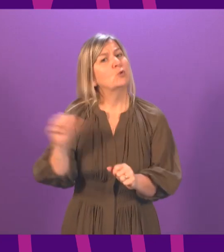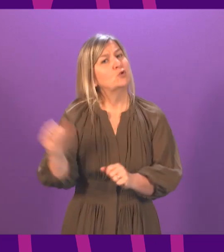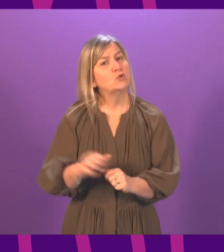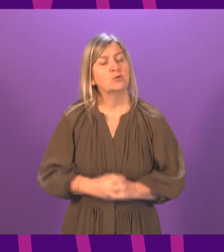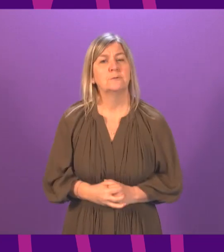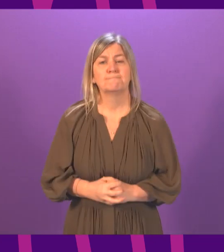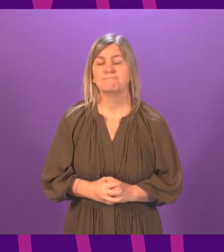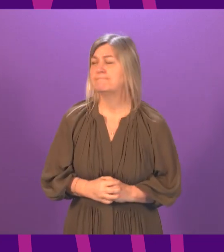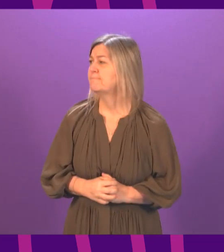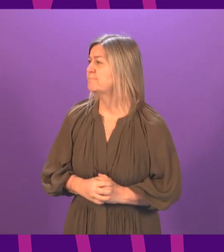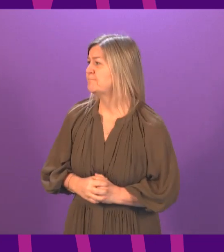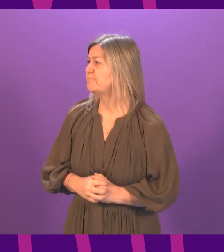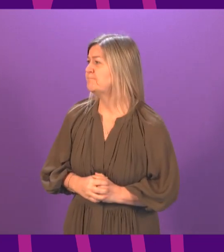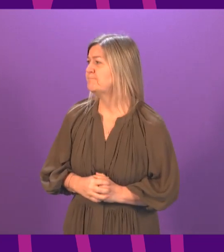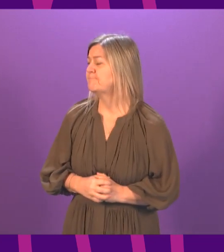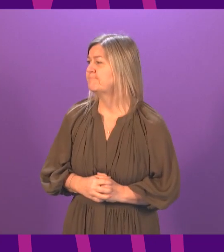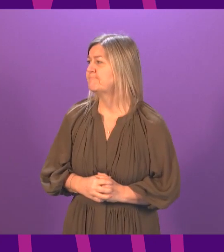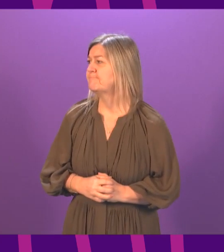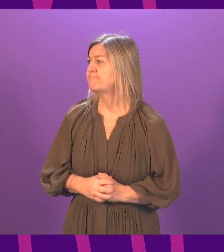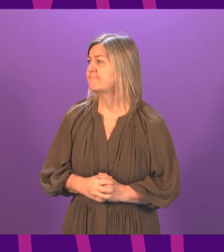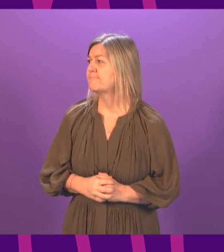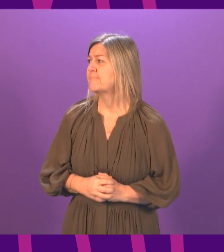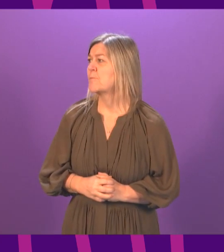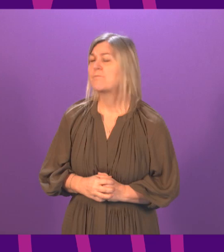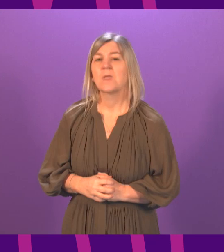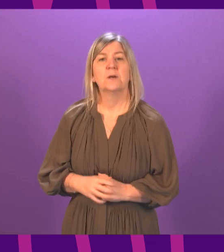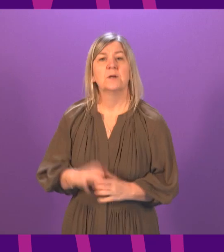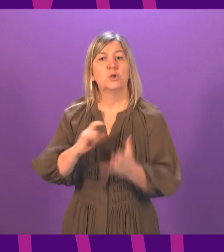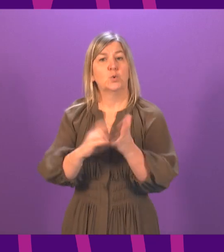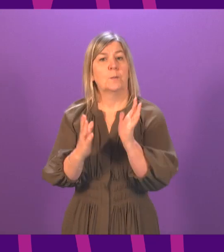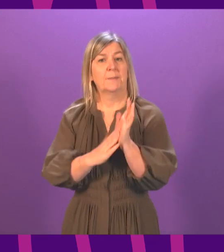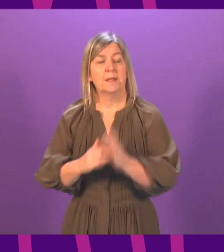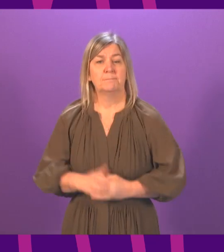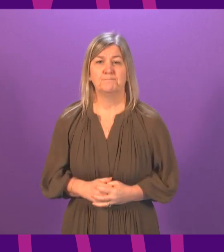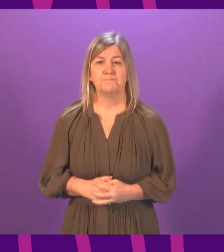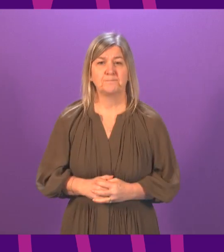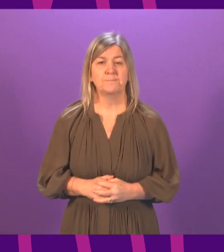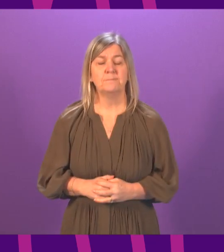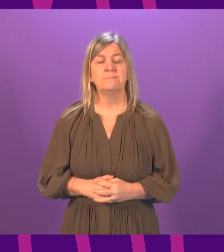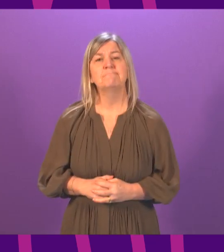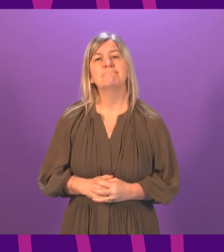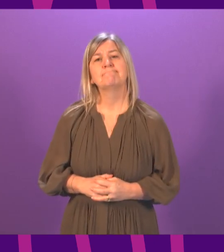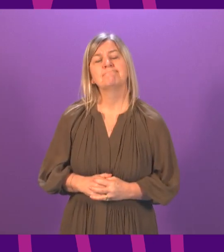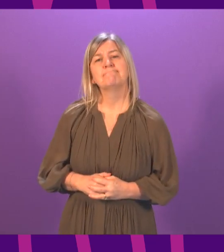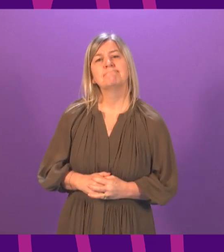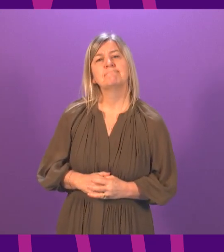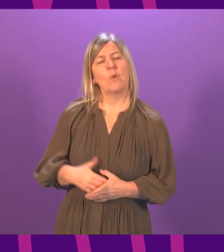Stuart McMillan (Greenock and Inverclyde) (SNP): To ask the First Minister what consideration the